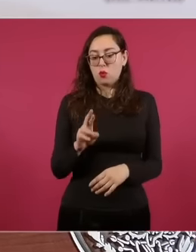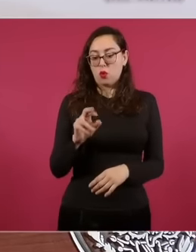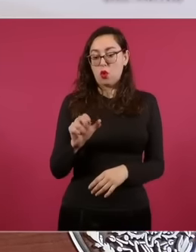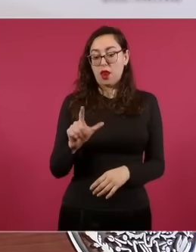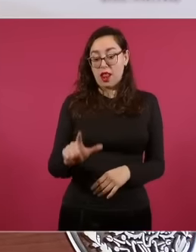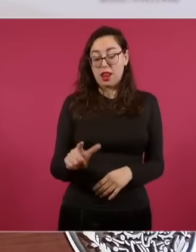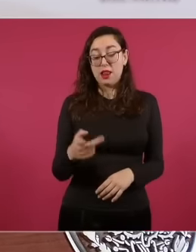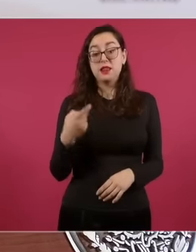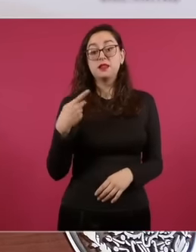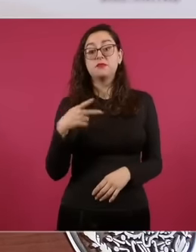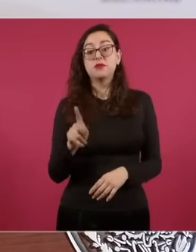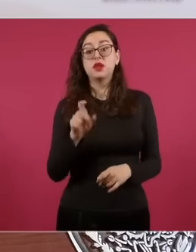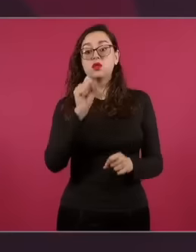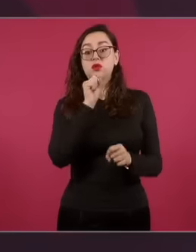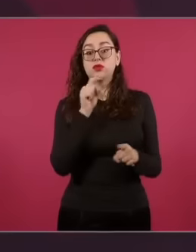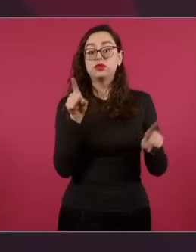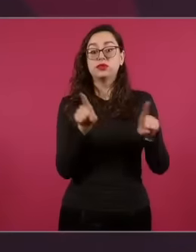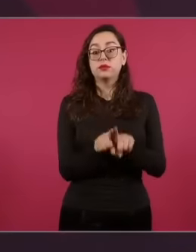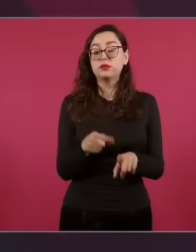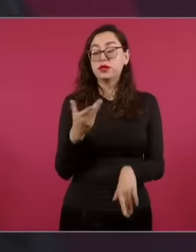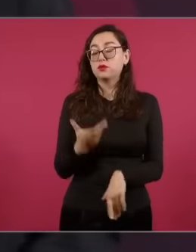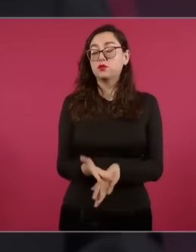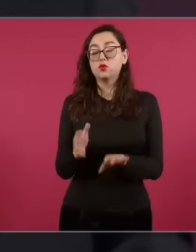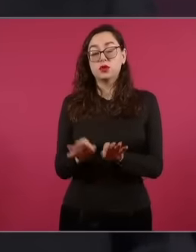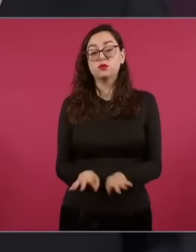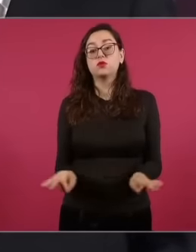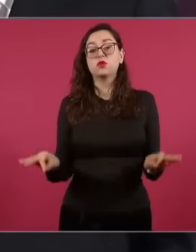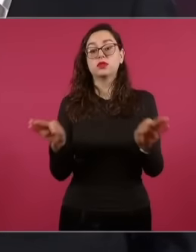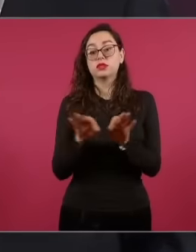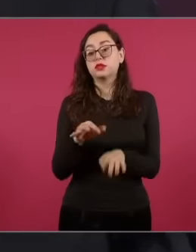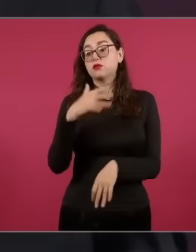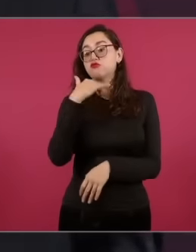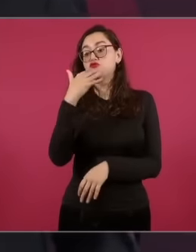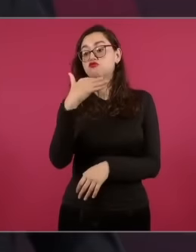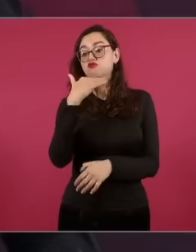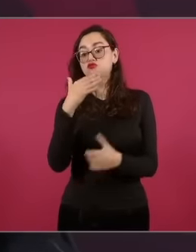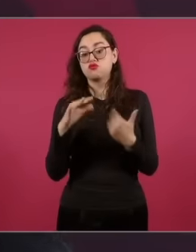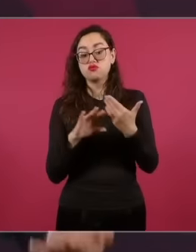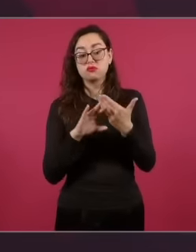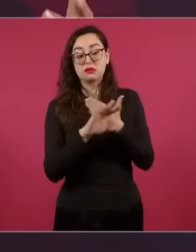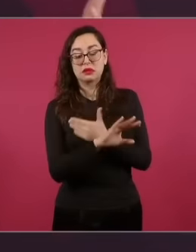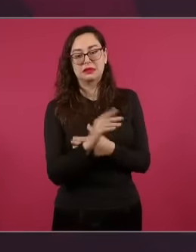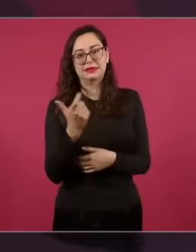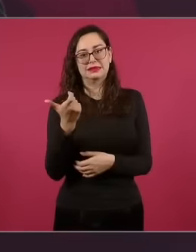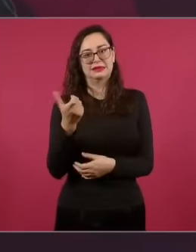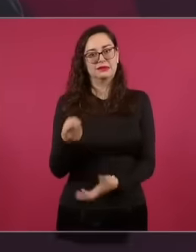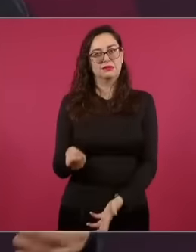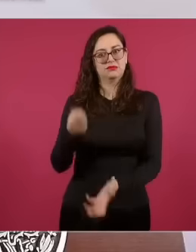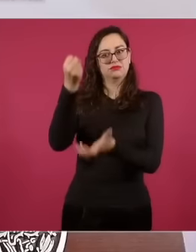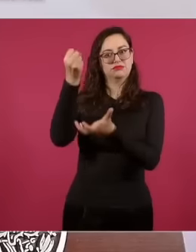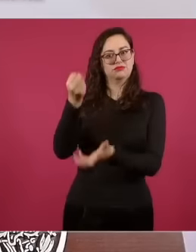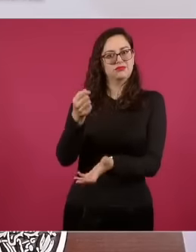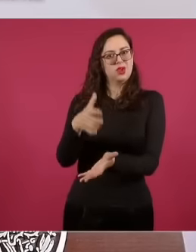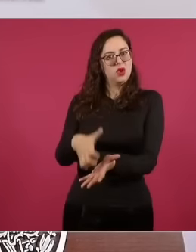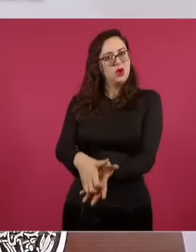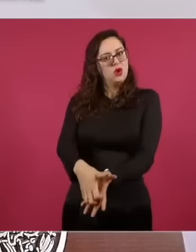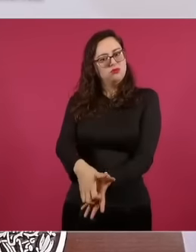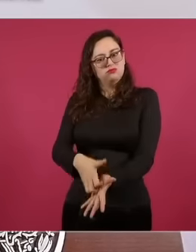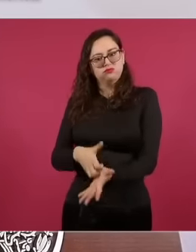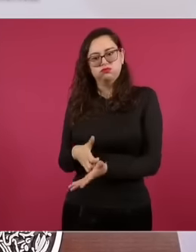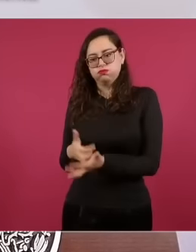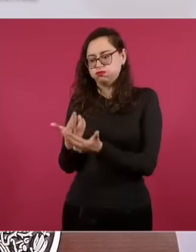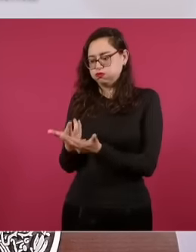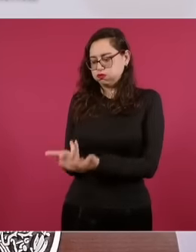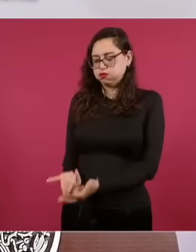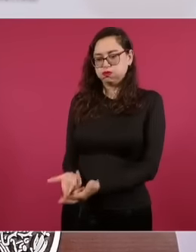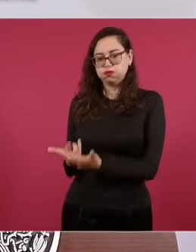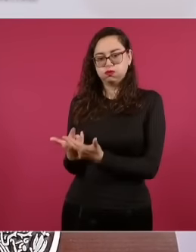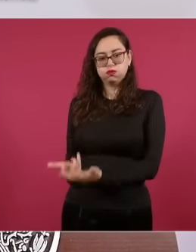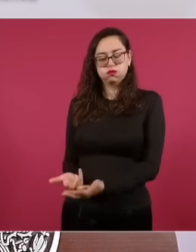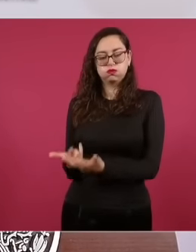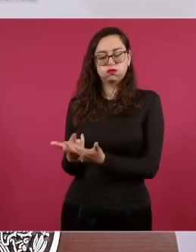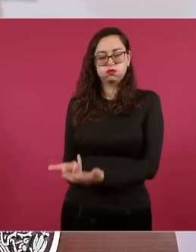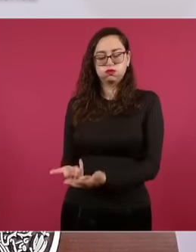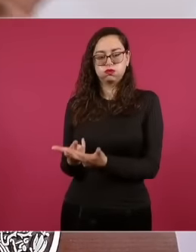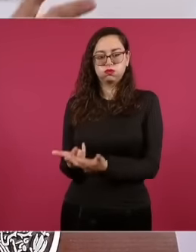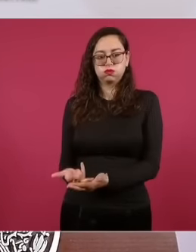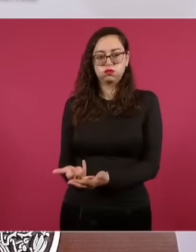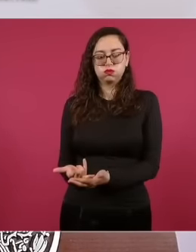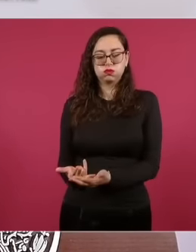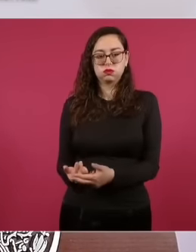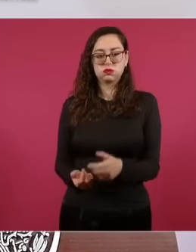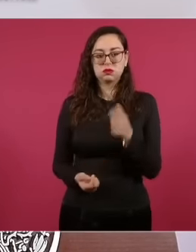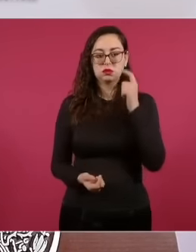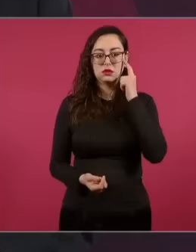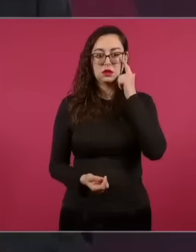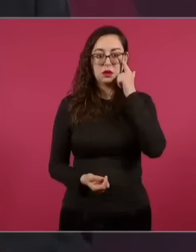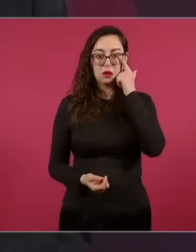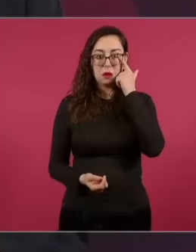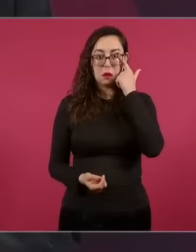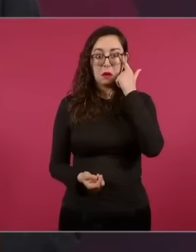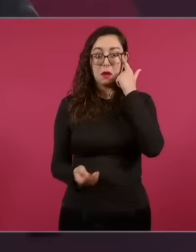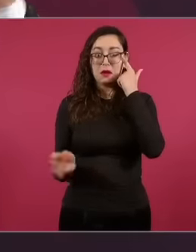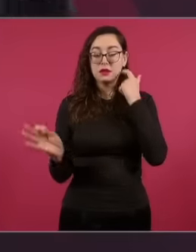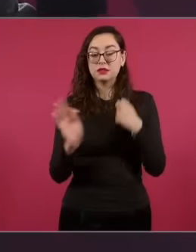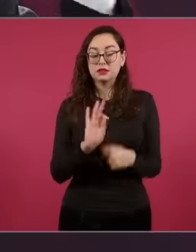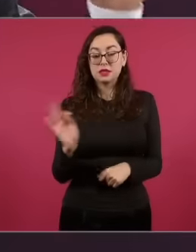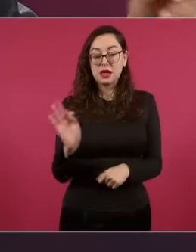because it saves a lot. I don't want what we save to go in through one ear and out the